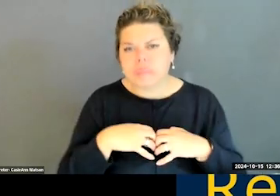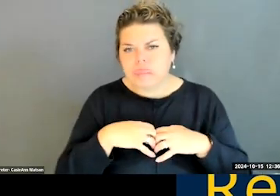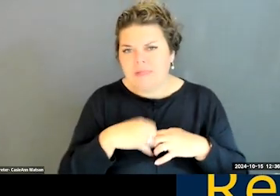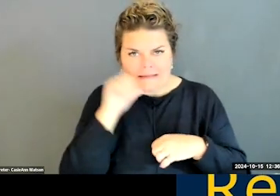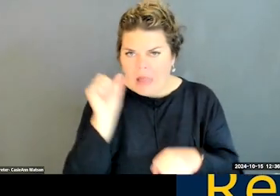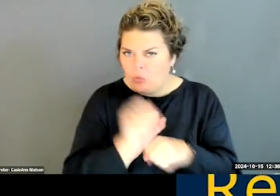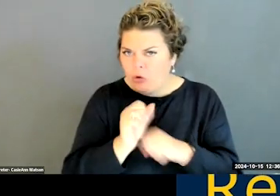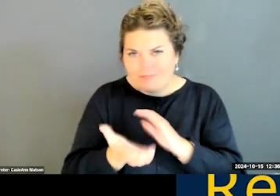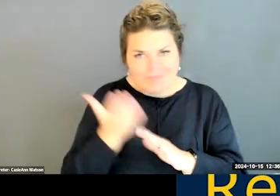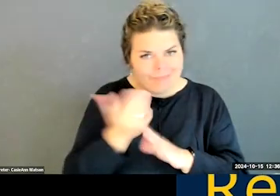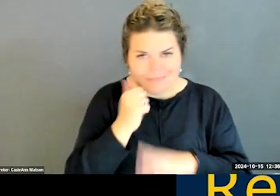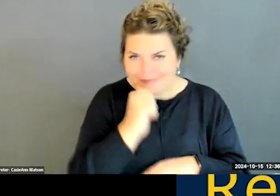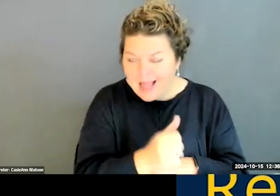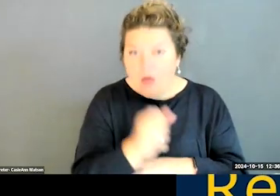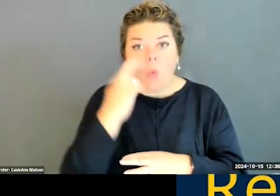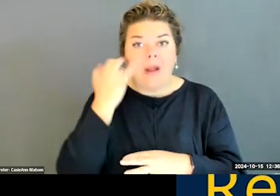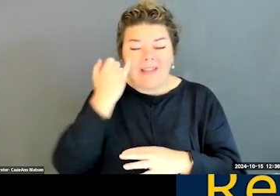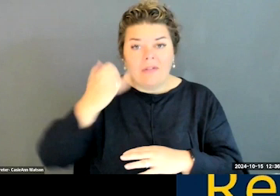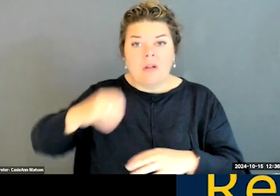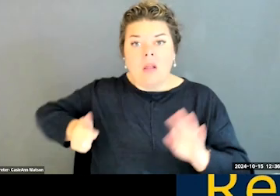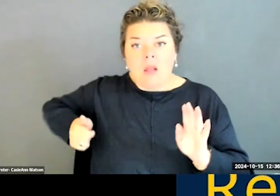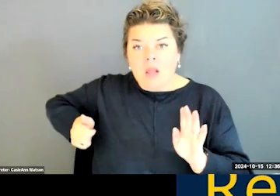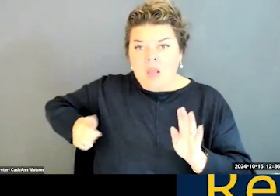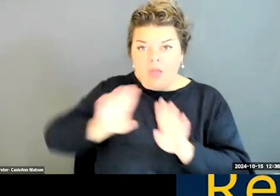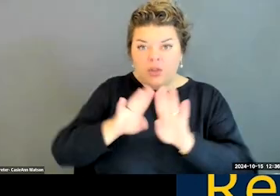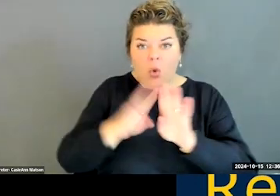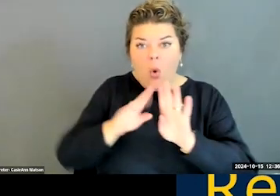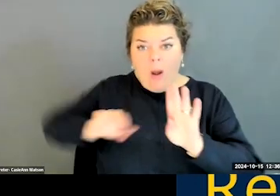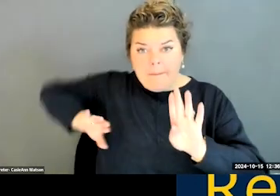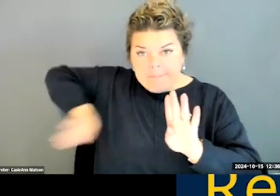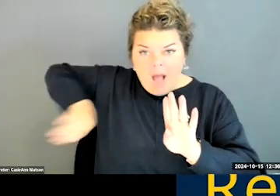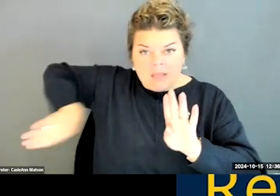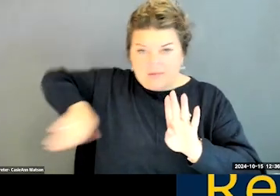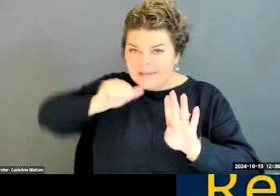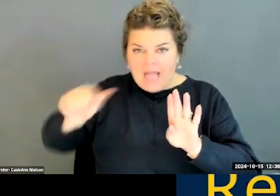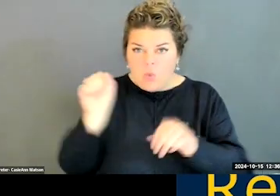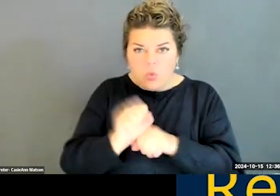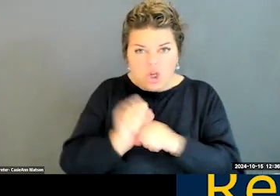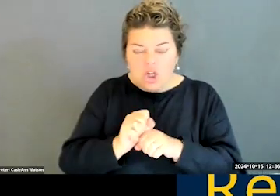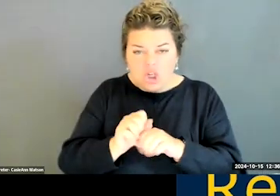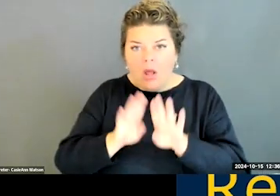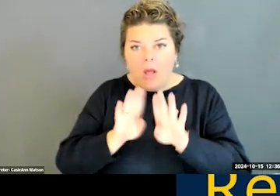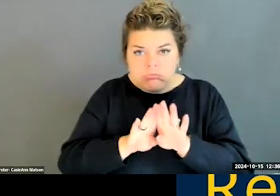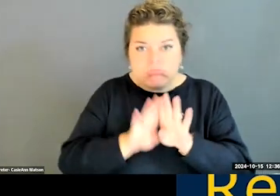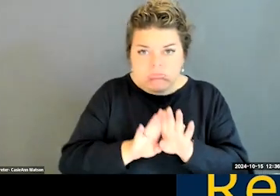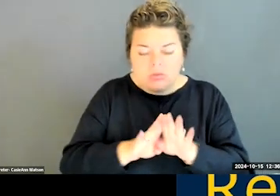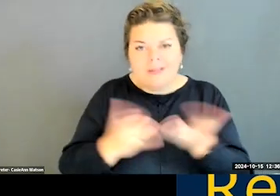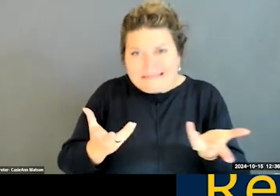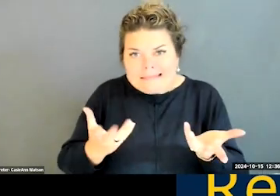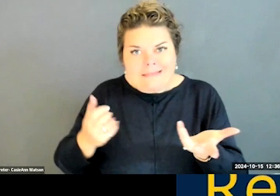or the push-button door opener is not working correctly, or maybe there are trees and shrubs and cracked pavement